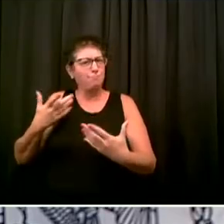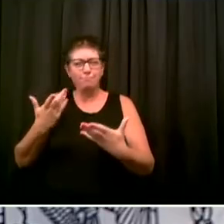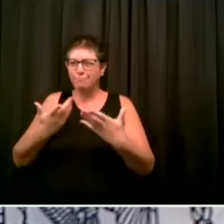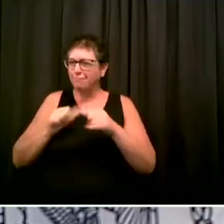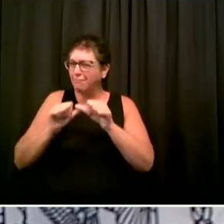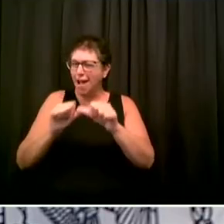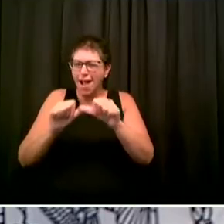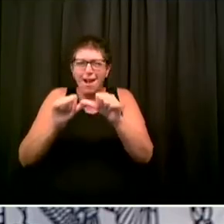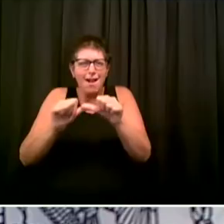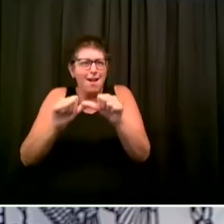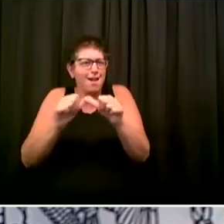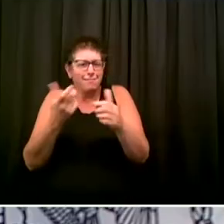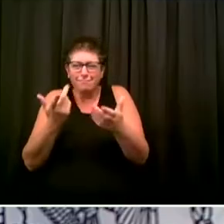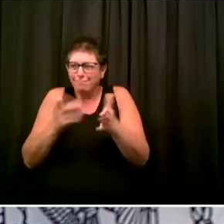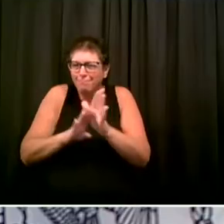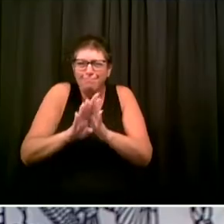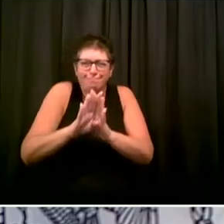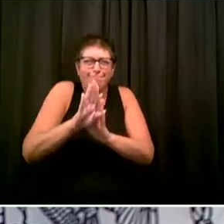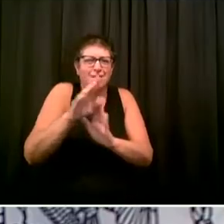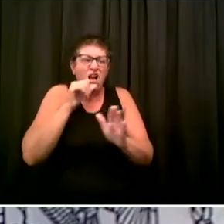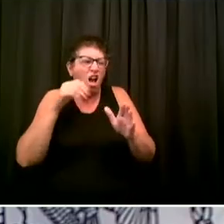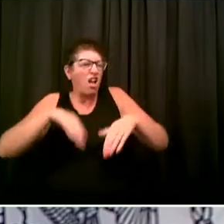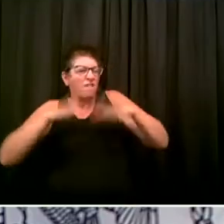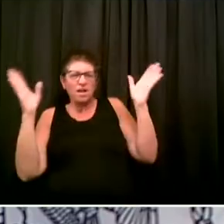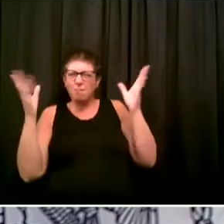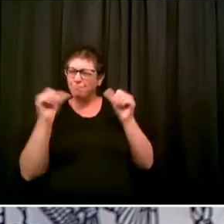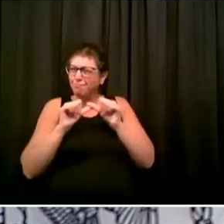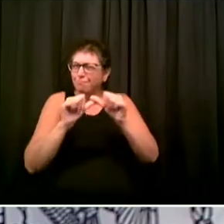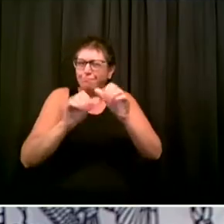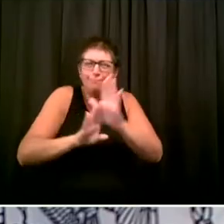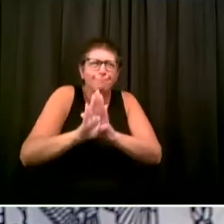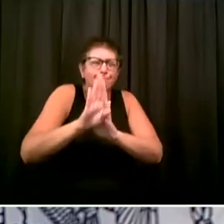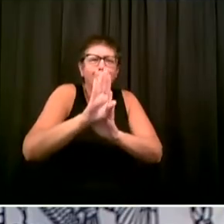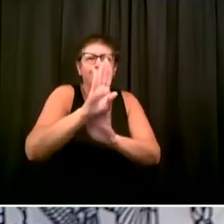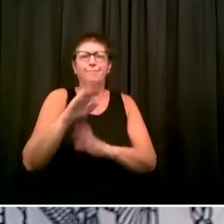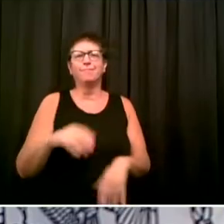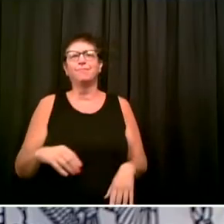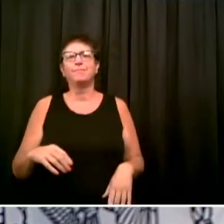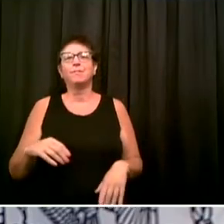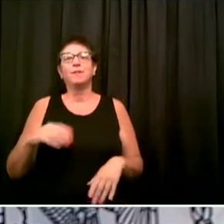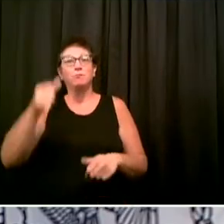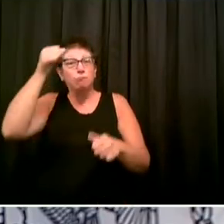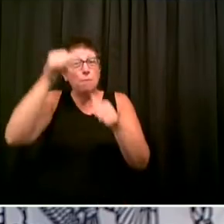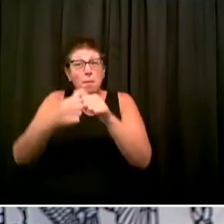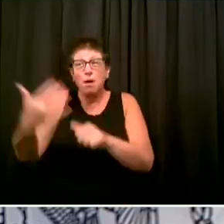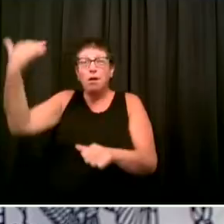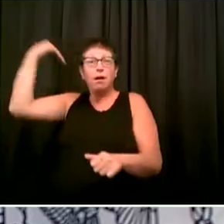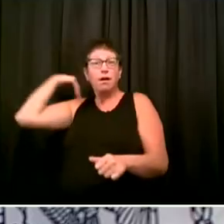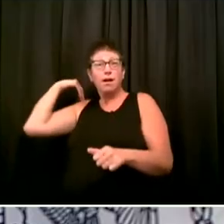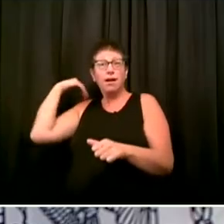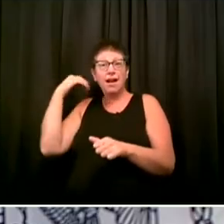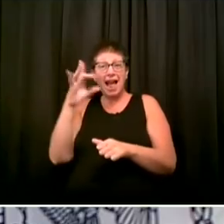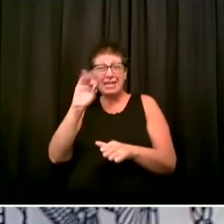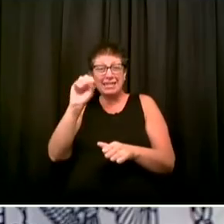THE CITY HAS BEEN THROUGH,